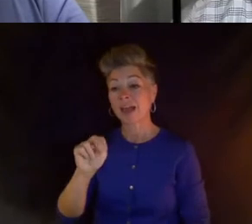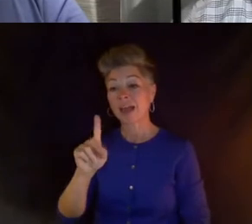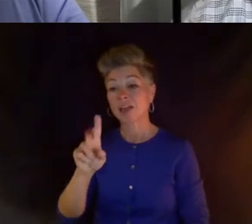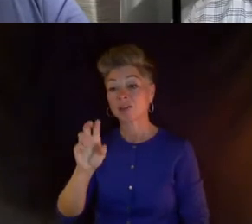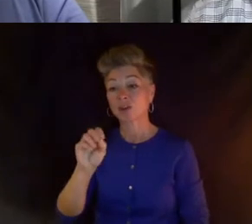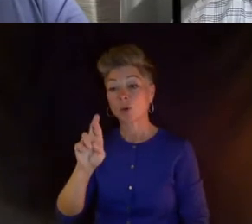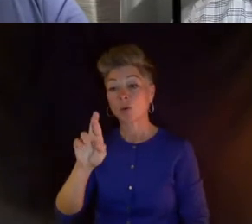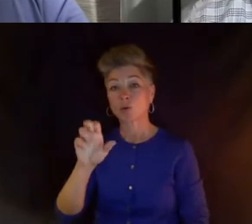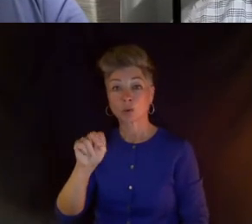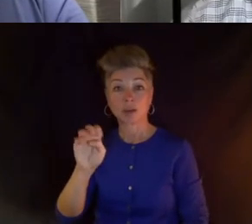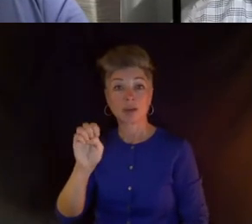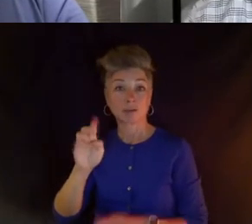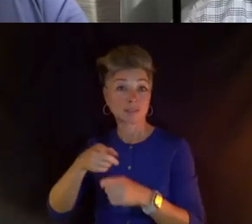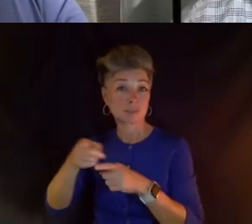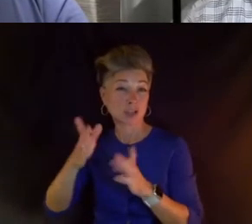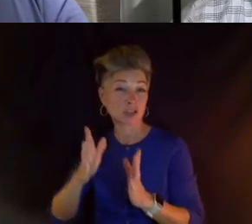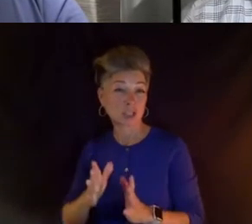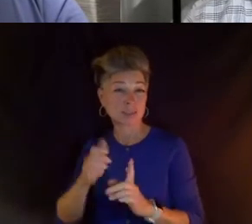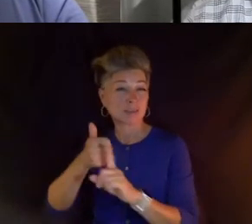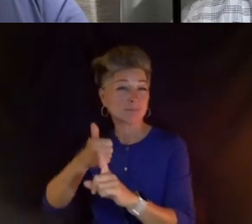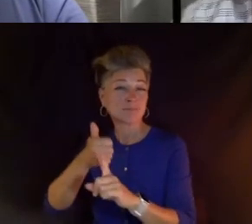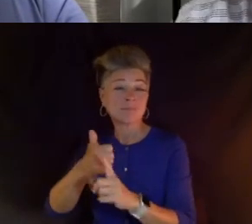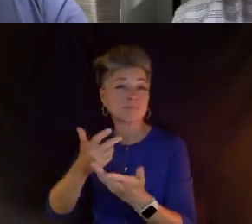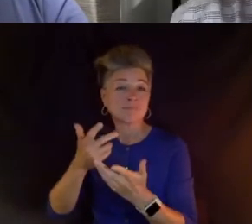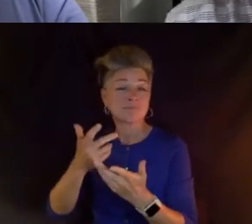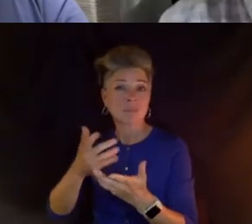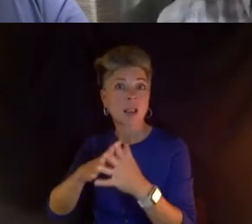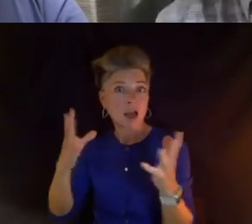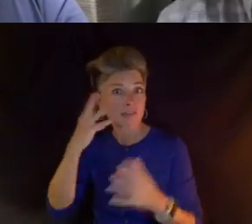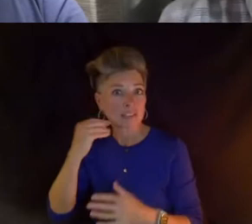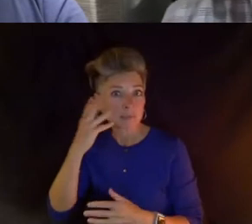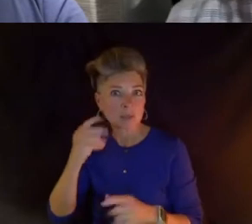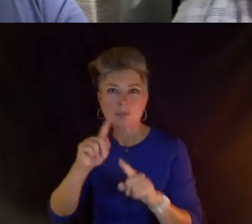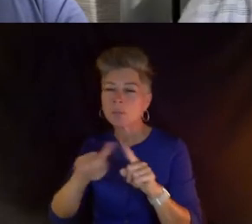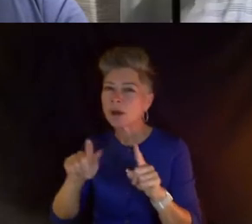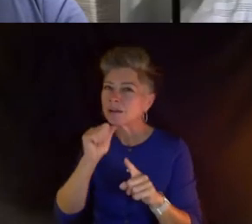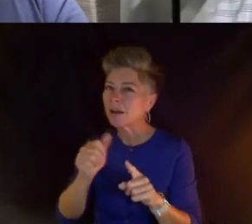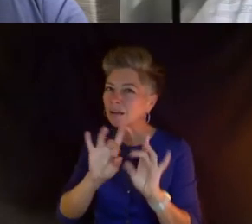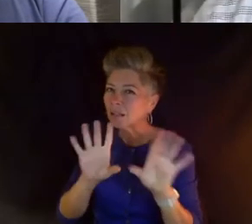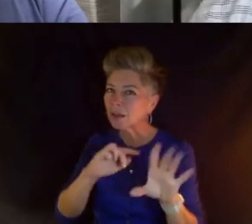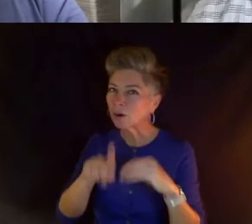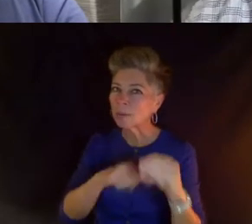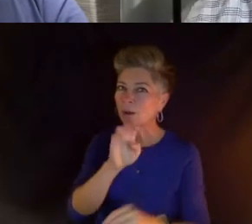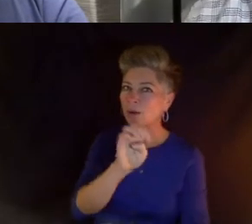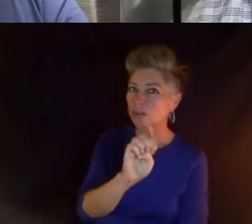but stumped on nonbinary and unclear about estrogen versus testosterone. My child chose testosterone